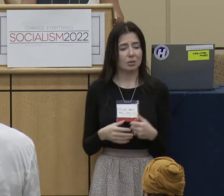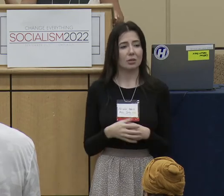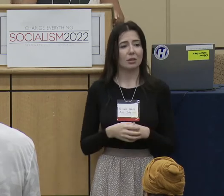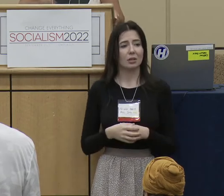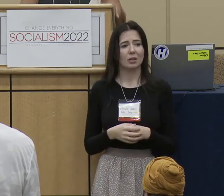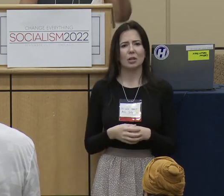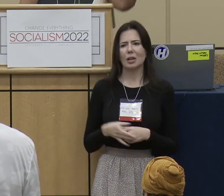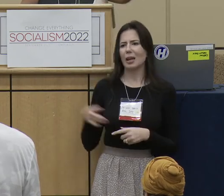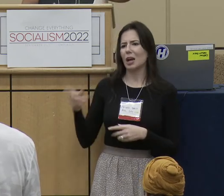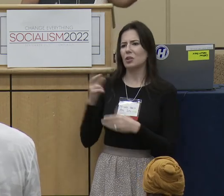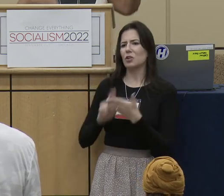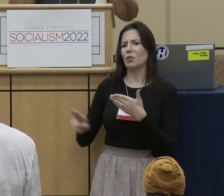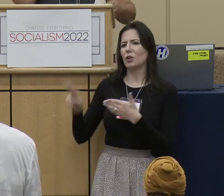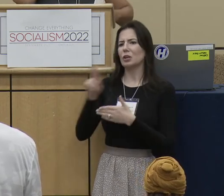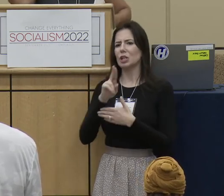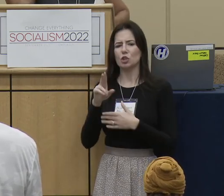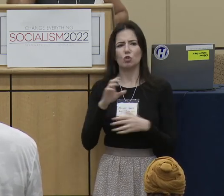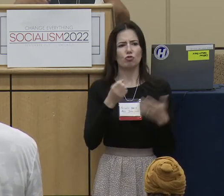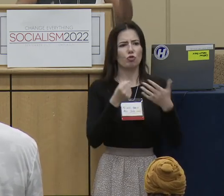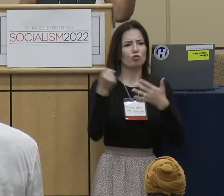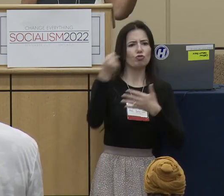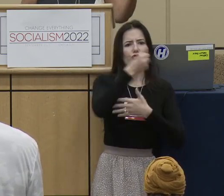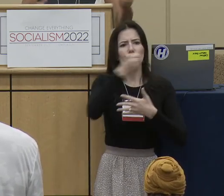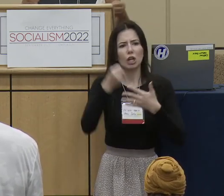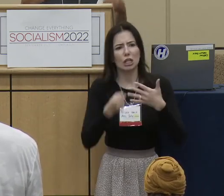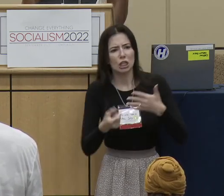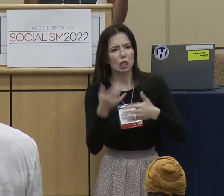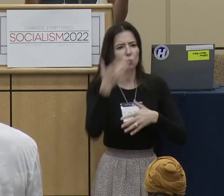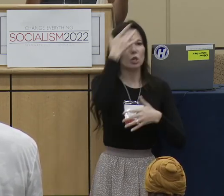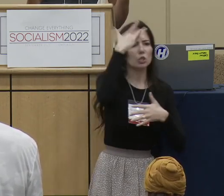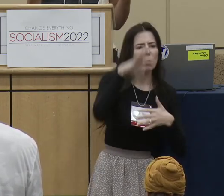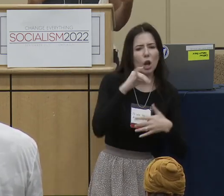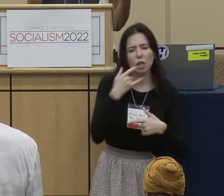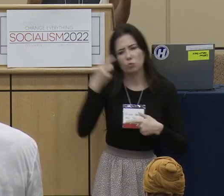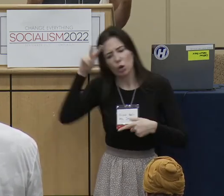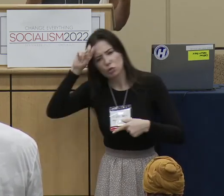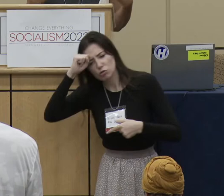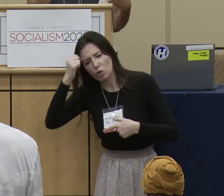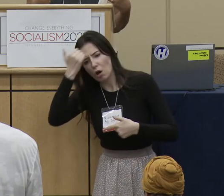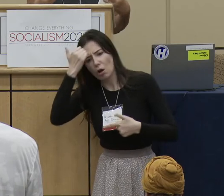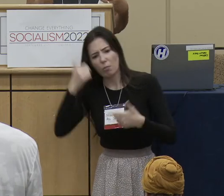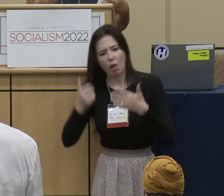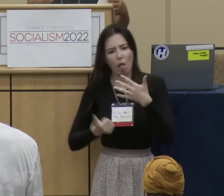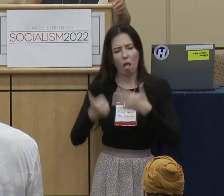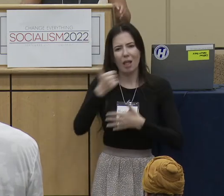institution as problematic as hell, right, the university which tells you to rank young people, deem this one smart,